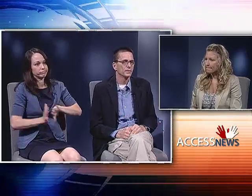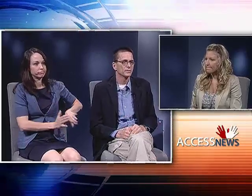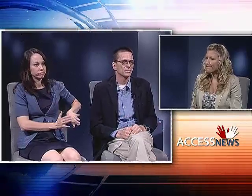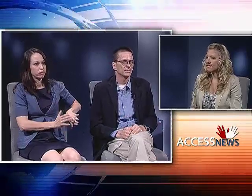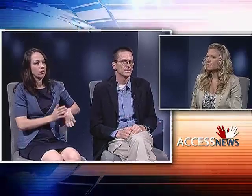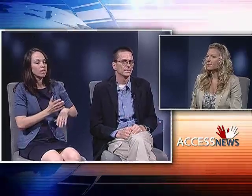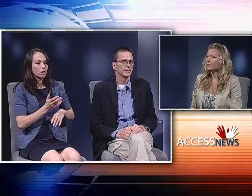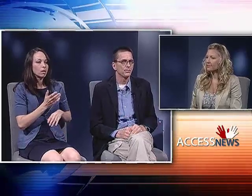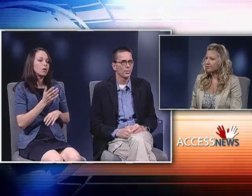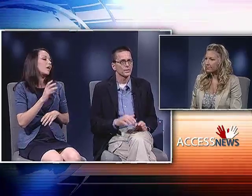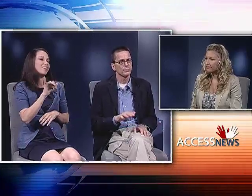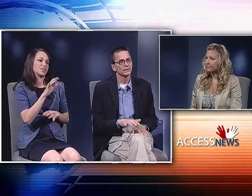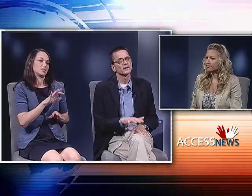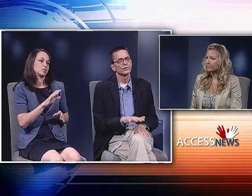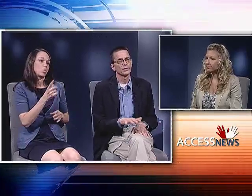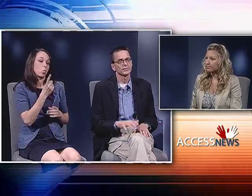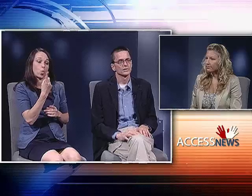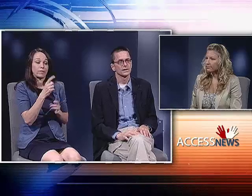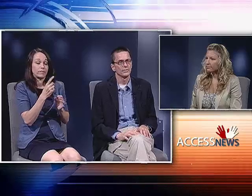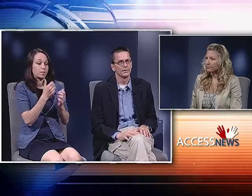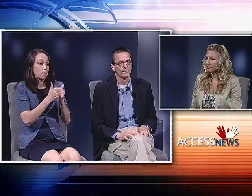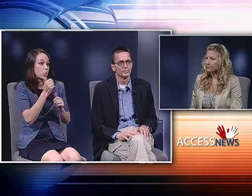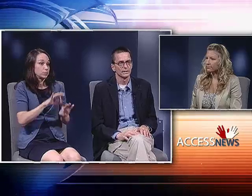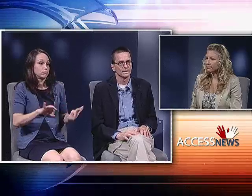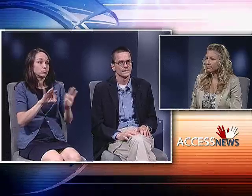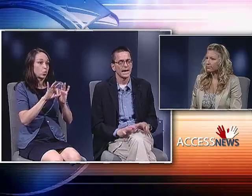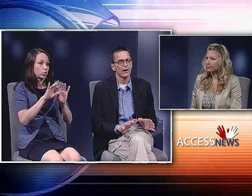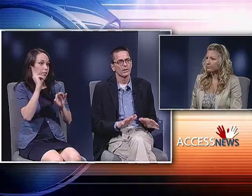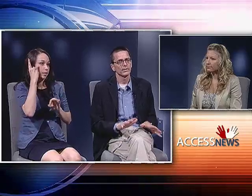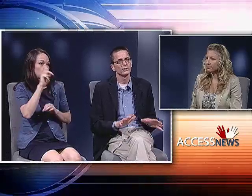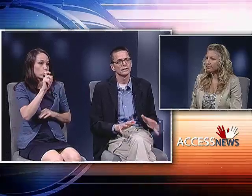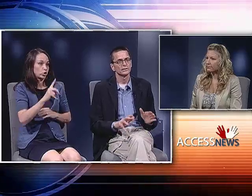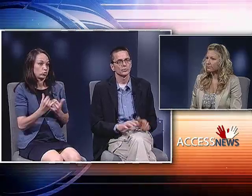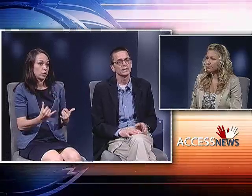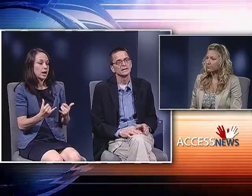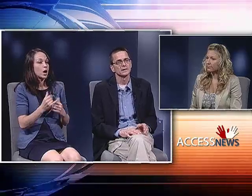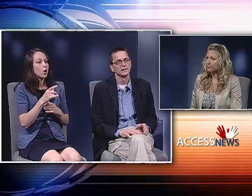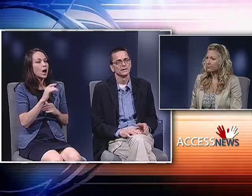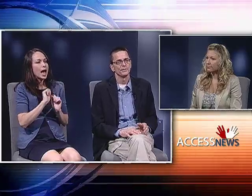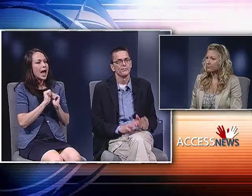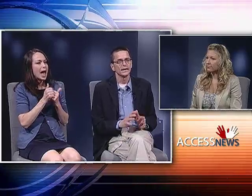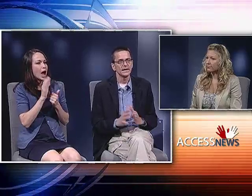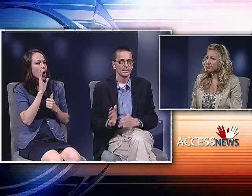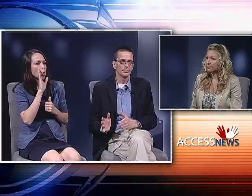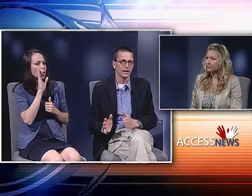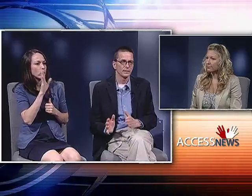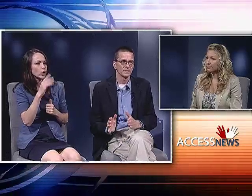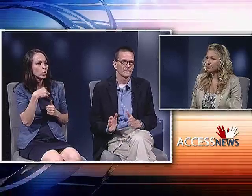of the most important political questions of the moment is how are we going to treat money in politics?